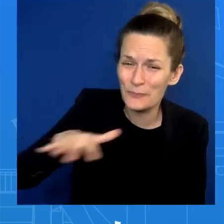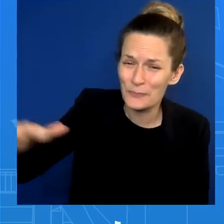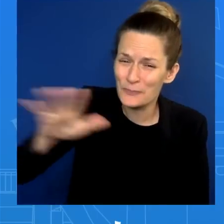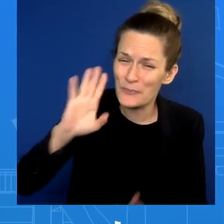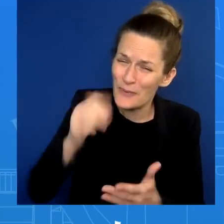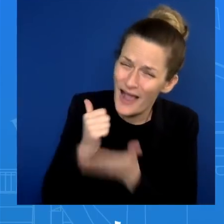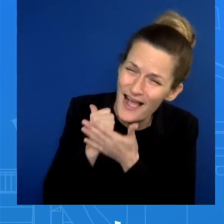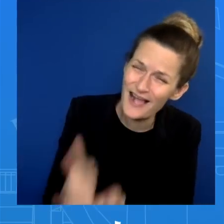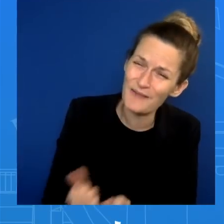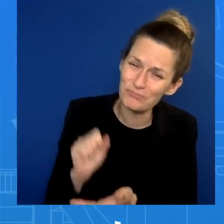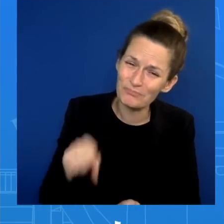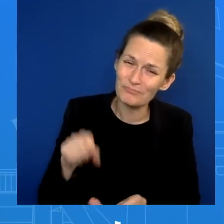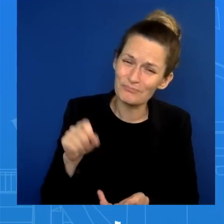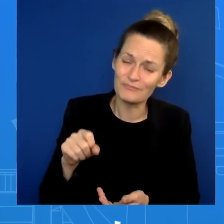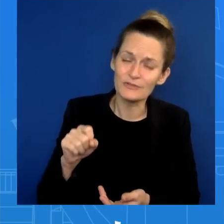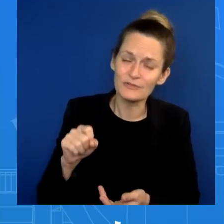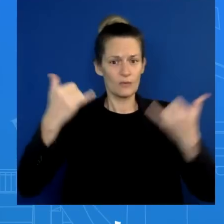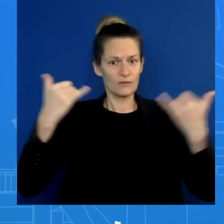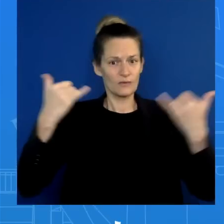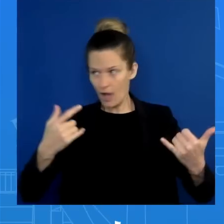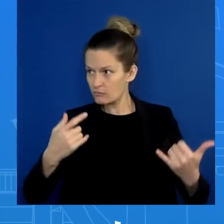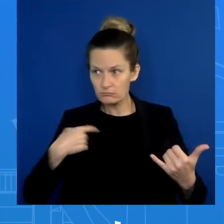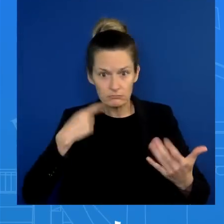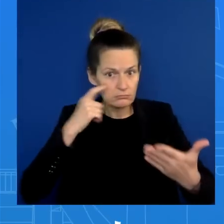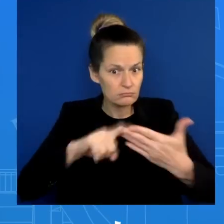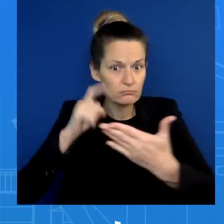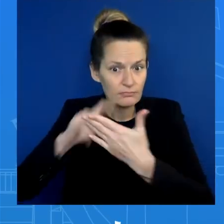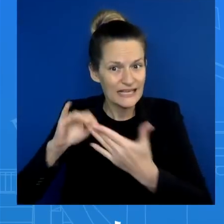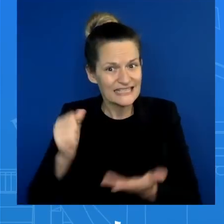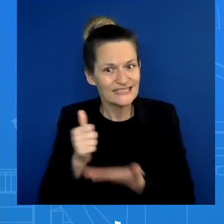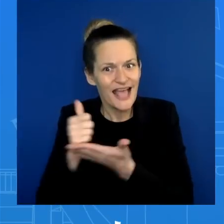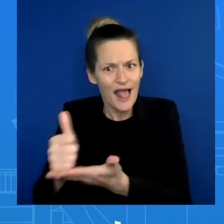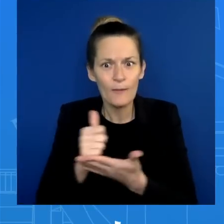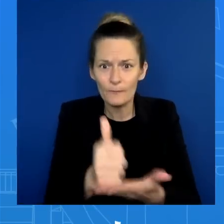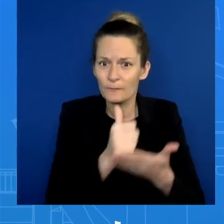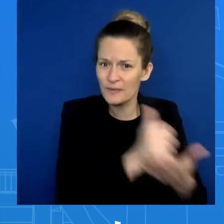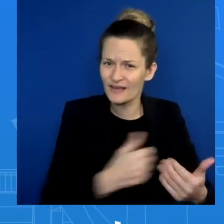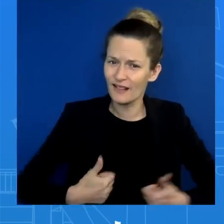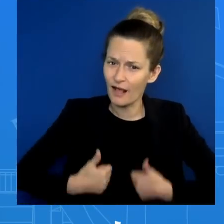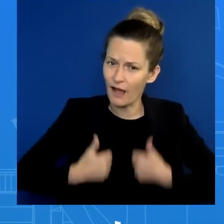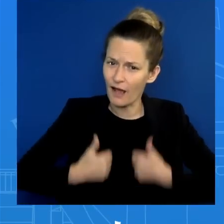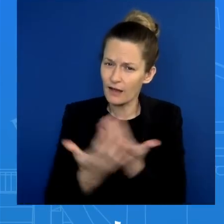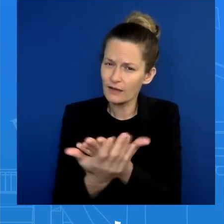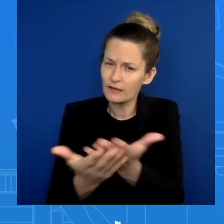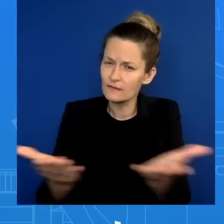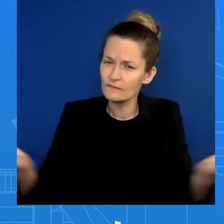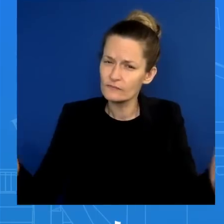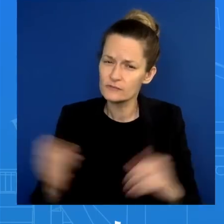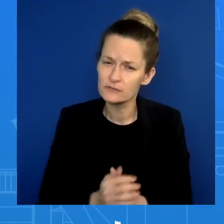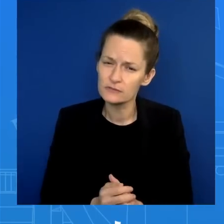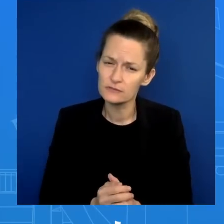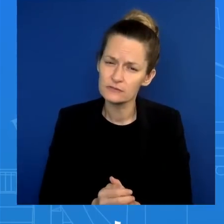on all these types of big issues, big announcement, whether it's legislation, whether it's executive action that we take with Congress,